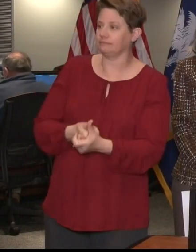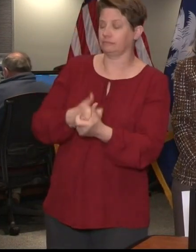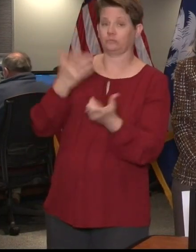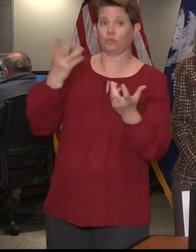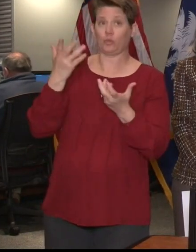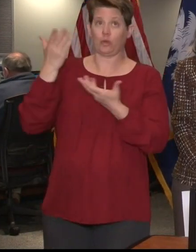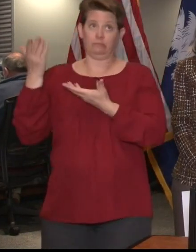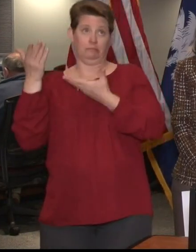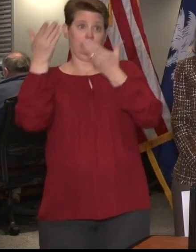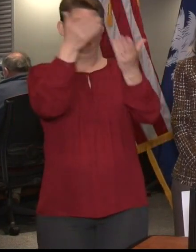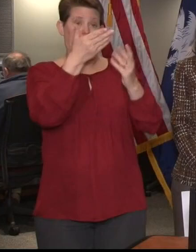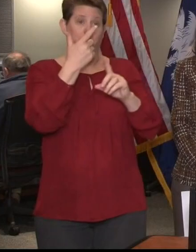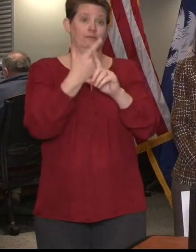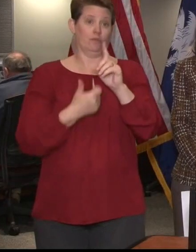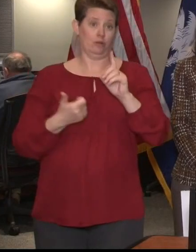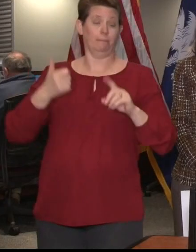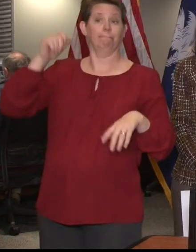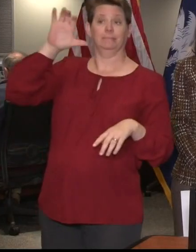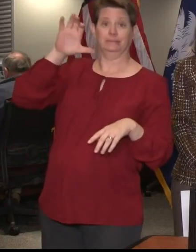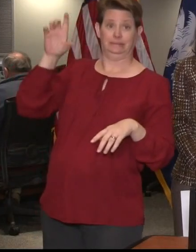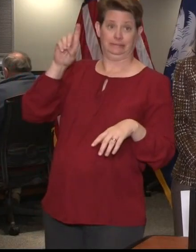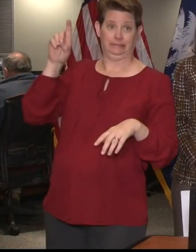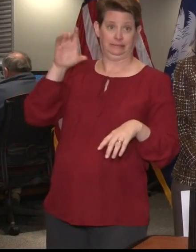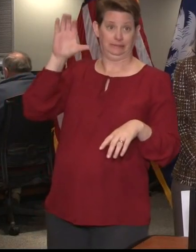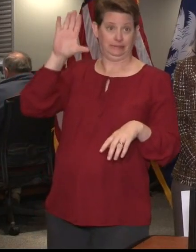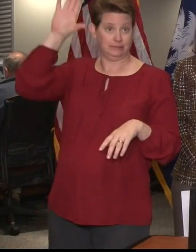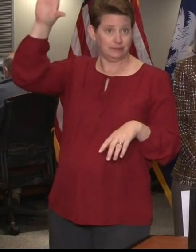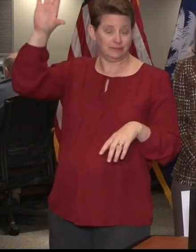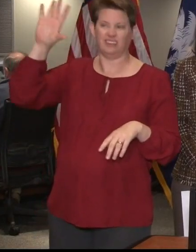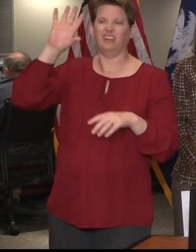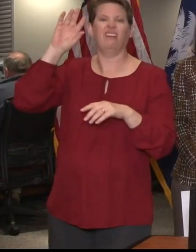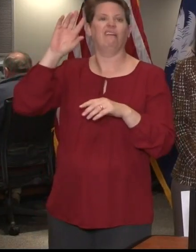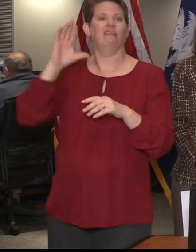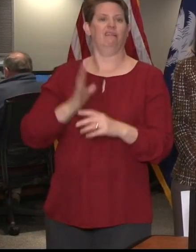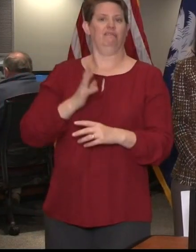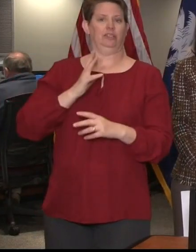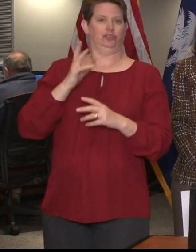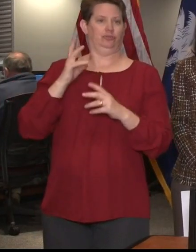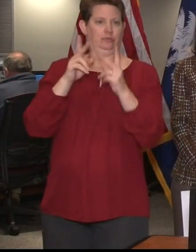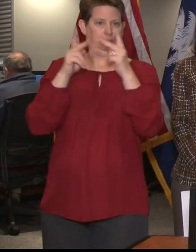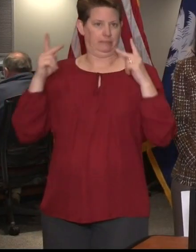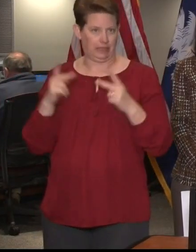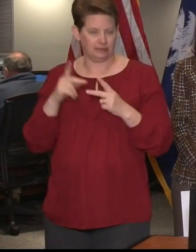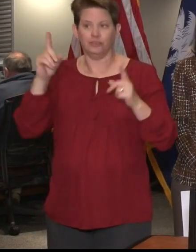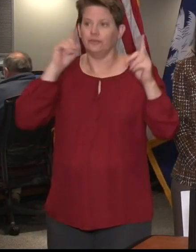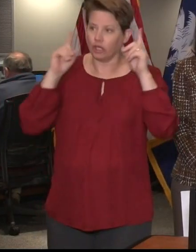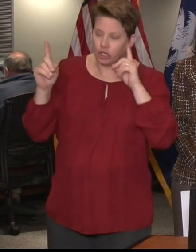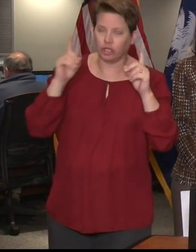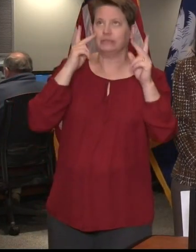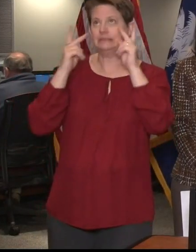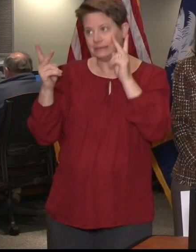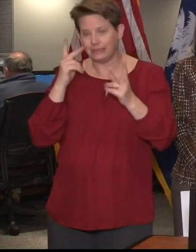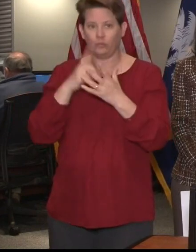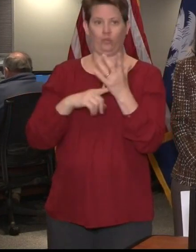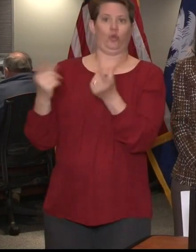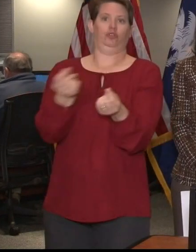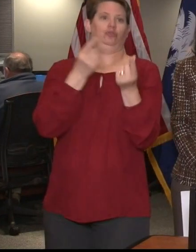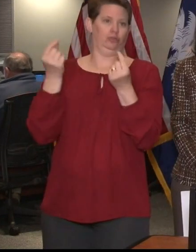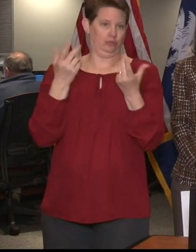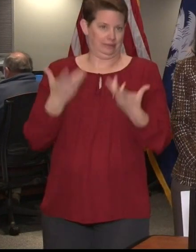OWN BENEFIT4@ AND THAT OF THE COMMUNITY. ALL OWN BENEFIT4@ AND THAT OF THE COMMUNITY. ALL SOUTH OWN BENEFIT4@ AND THAT OF THE COMMUNITY. ALL SOUTH CAROLINIANS OWN BENEFIT4@ AND THAT OF THE COMMUNITY. ALL SOUTH CAROLINIANS SHOULD COMMUNITY. ALL SOUTH CAROLINIANS SHOULD COMMUNITY. ALL SOUTH CAROLINIANS SHOULD CONTINUE COMMUNITY. ALL SOUTH CAROLINIANS SHOULD CONTINUE TO COMMUNITY. ALL SOUTH CAROLINIANS SHOULD CONTINUE TO FOLLOW COMMUNITY. ALL SOUTH CAROLINIANS SHOULD CONTINUE TO FOLLOW THE ALL SOUTH CAROLINIANS SHOULD CONTINUE TO FOLLOW THE ALL SOUTH CAROLINIANS SHOULD CONTINUE TO FOLLOW THE RECOMMENDATIONS ALL SOUTH CAROLINIANS SHOULD CONTINUE TO FOLLOW THE RECOMMENDATIONS AND ALL SOUTH CAROLINIANS SHOULD CONTINUE TO FOLLOW THE RECOMMENDATIONS AND INFORMATION CONTINUE TO FOLLOW THE RECOMMENDATIONS AND INFORMATION CONTINUE TO FOLLOW THE RECOMMENDATIONS AND INFORMATION PROVIDED CONTINUE TO FOLLOW THE RECOMMENDATIONS AND INFORMATION PROVIDED BY CONTINUE TO FOLLOW THE RECOMMENDATIONS AND INFORMATION PROVIDED BY OFFICIAL CONTINUE TO FOLLOW THE RECOMMENDATIONS AND INFORMATION PROVIDED BY OFFICIAL SOURCES CONTINUE TO FOLLOW THE RECOMMENDATIONS AND INFORMATION PROVIDED BY OFFICIAL SOURCES AND